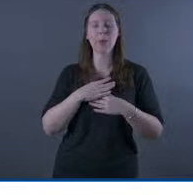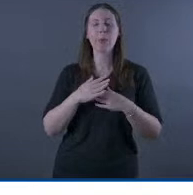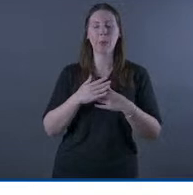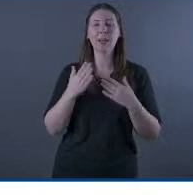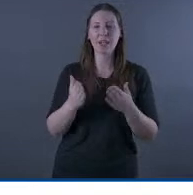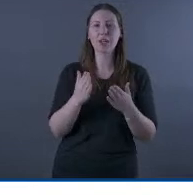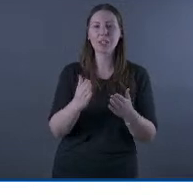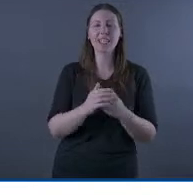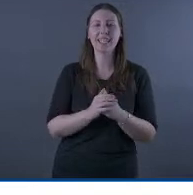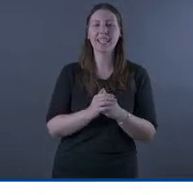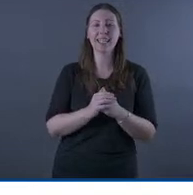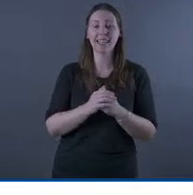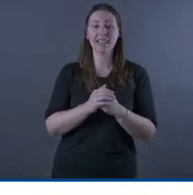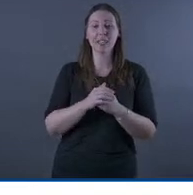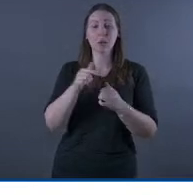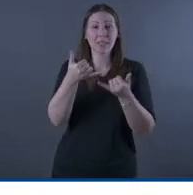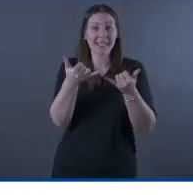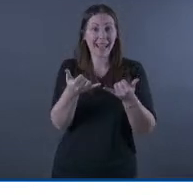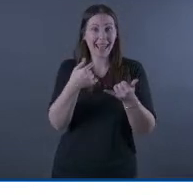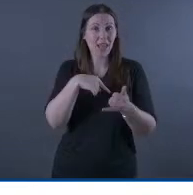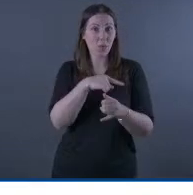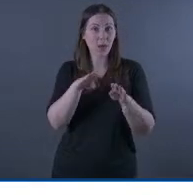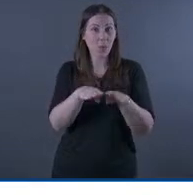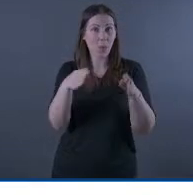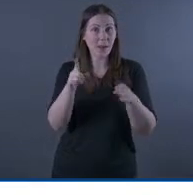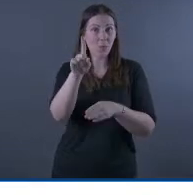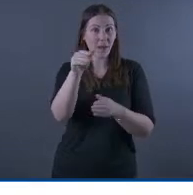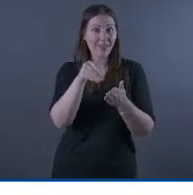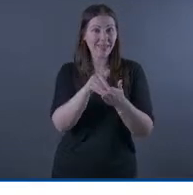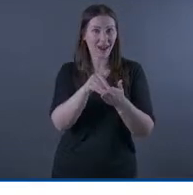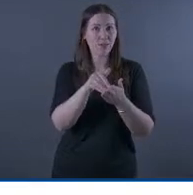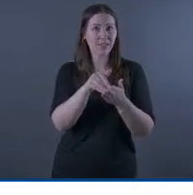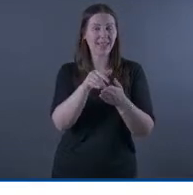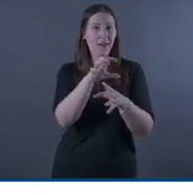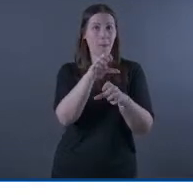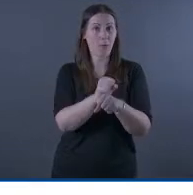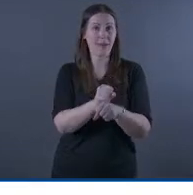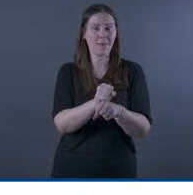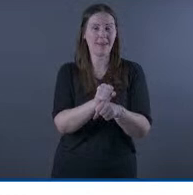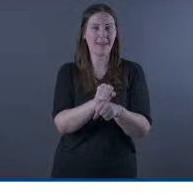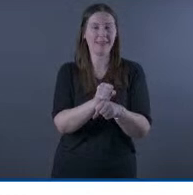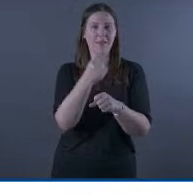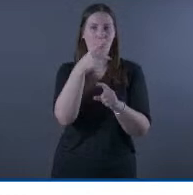today for scheduling which is also a high for us. In total, through today, as you can see by those numbers,